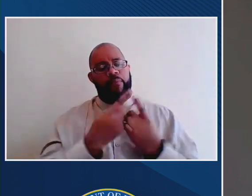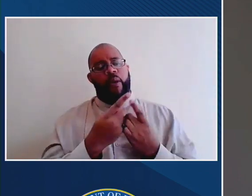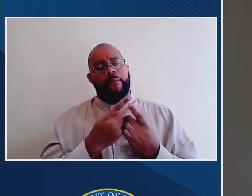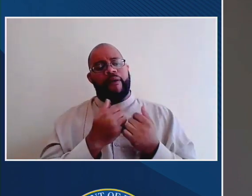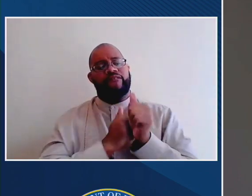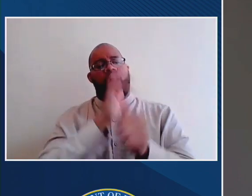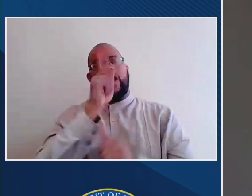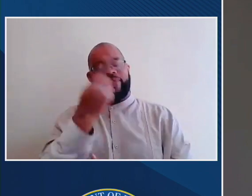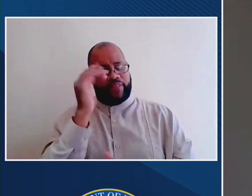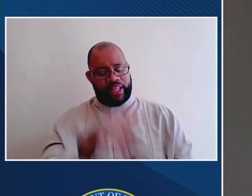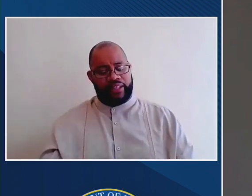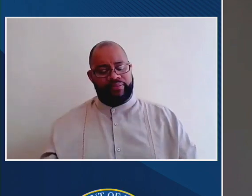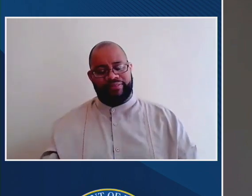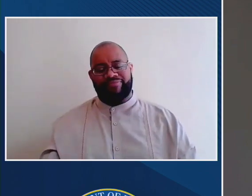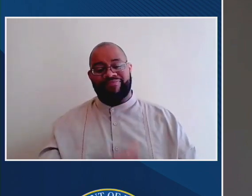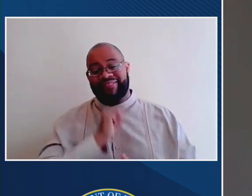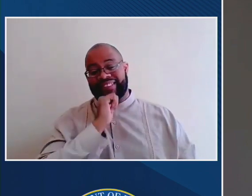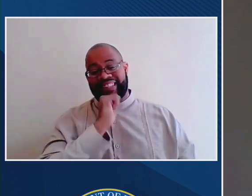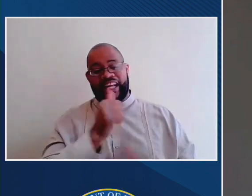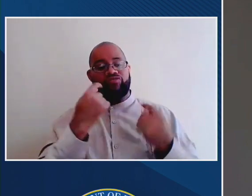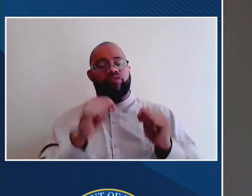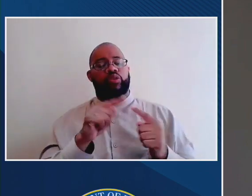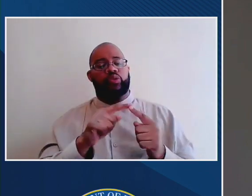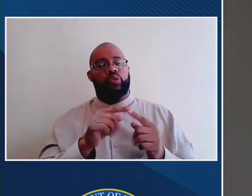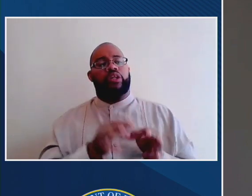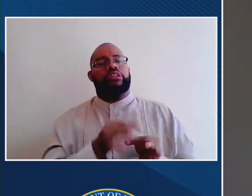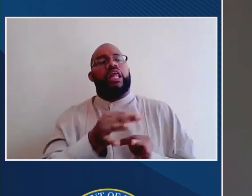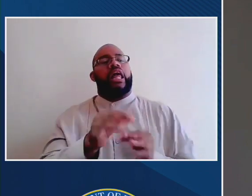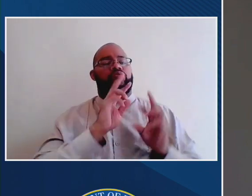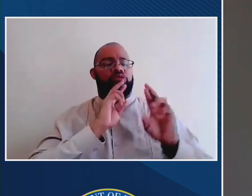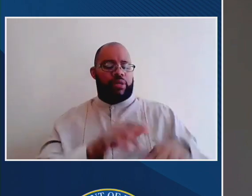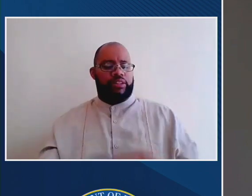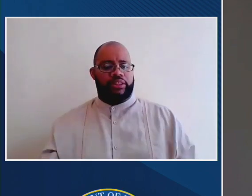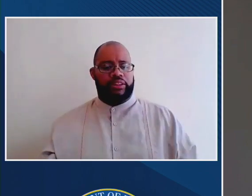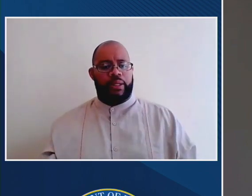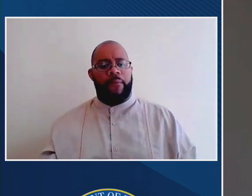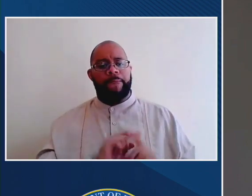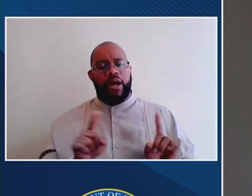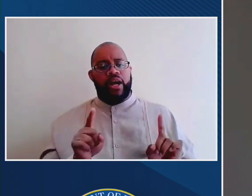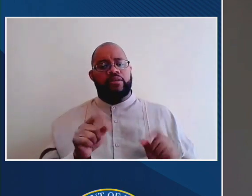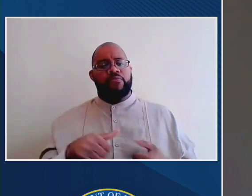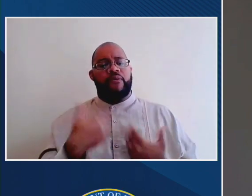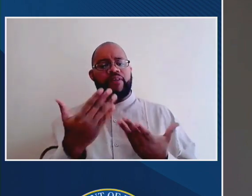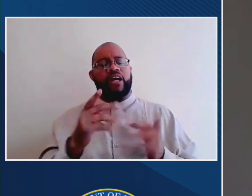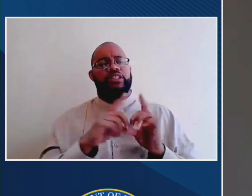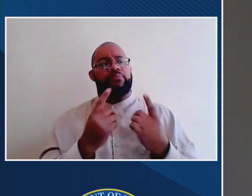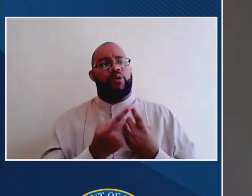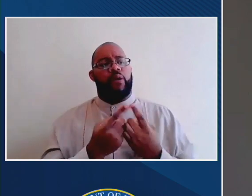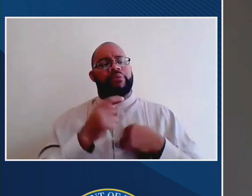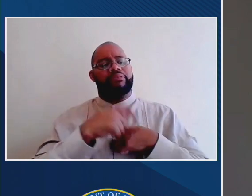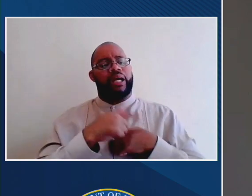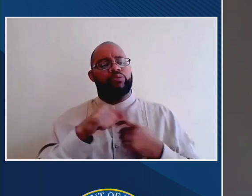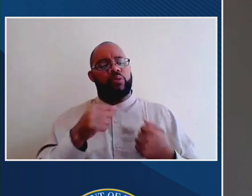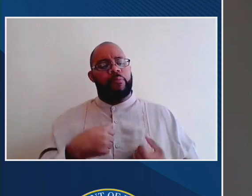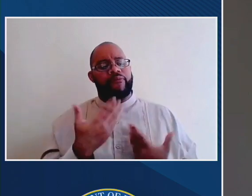This is not an attempt to delay responses, but instead to provide the Department time to provide the most accurate and